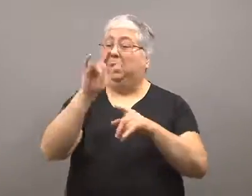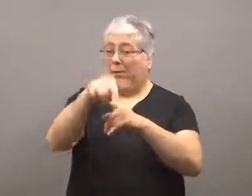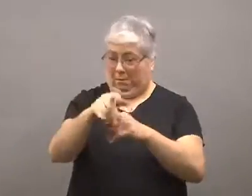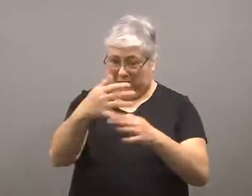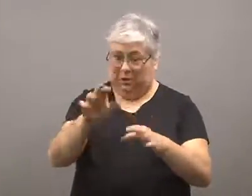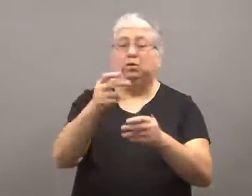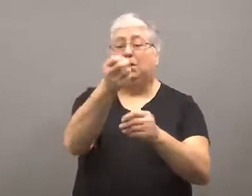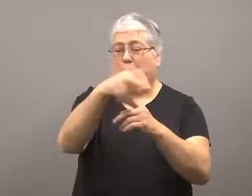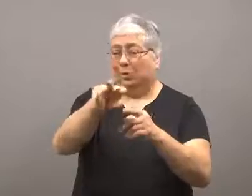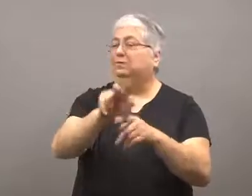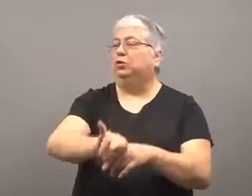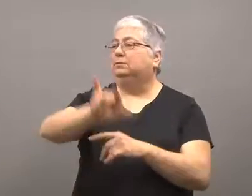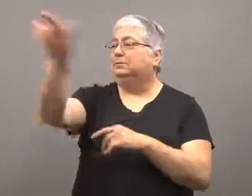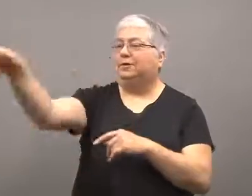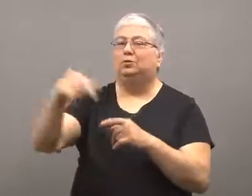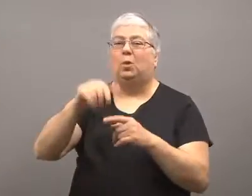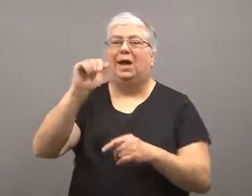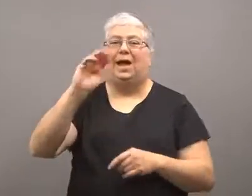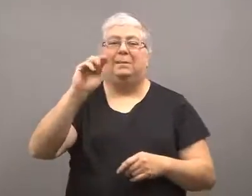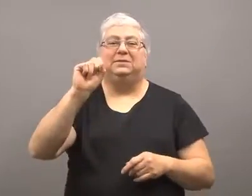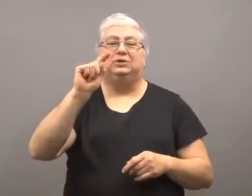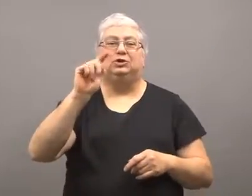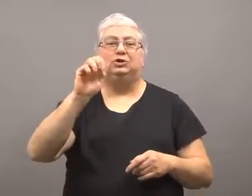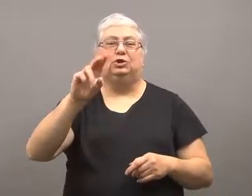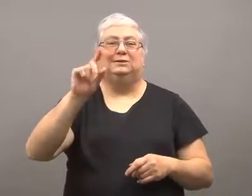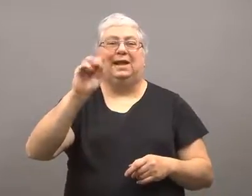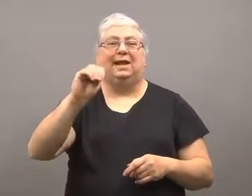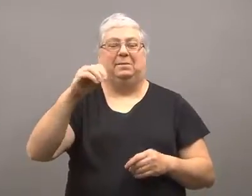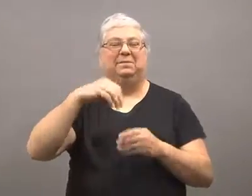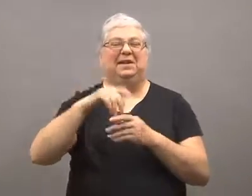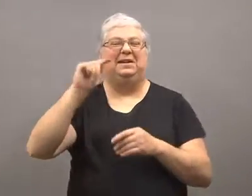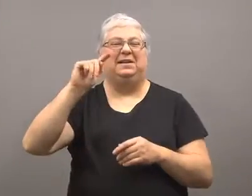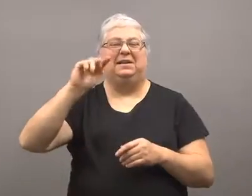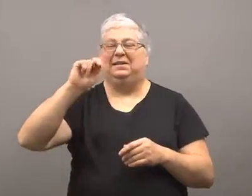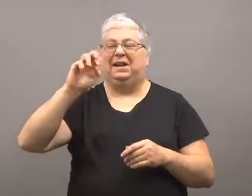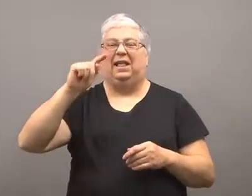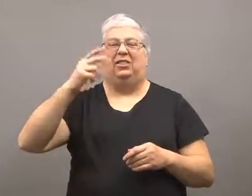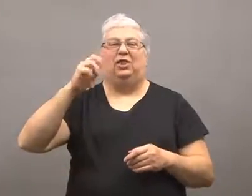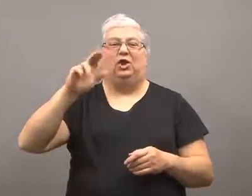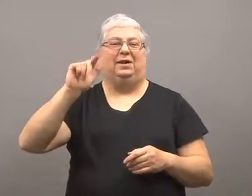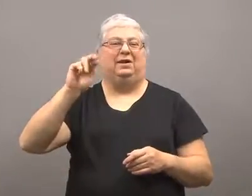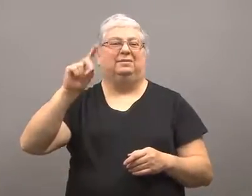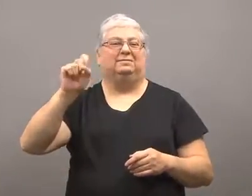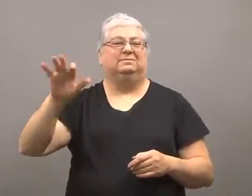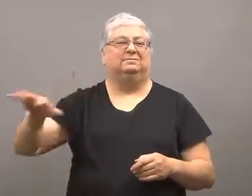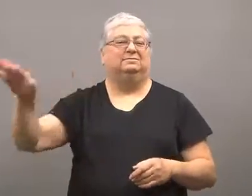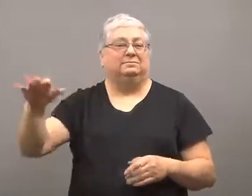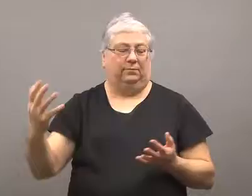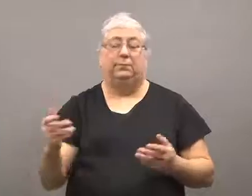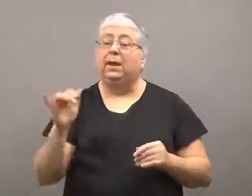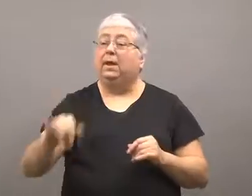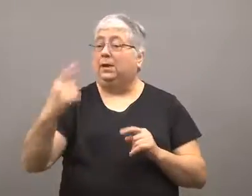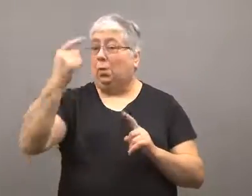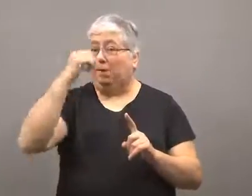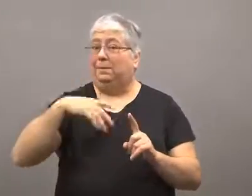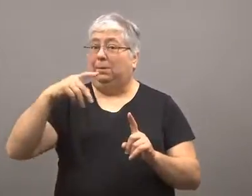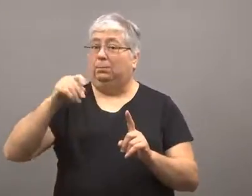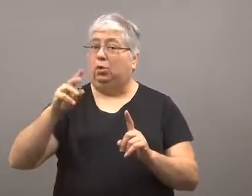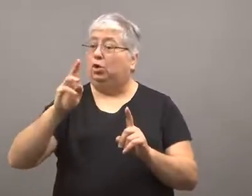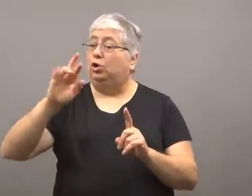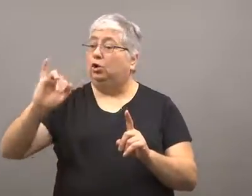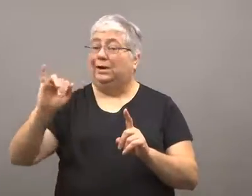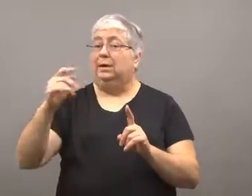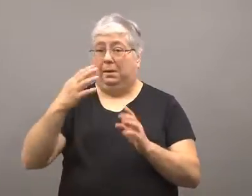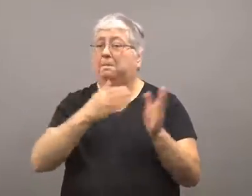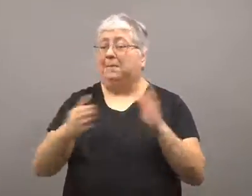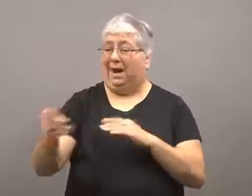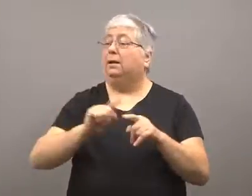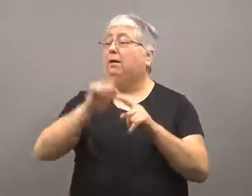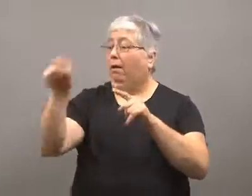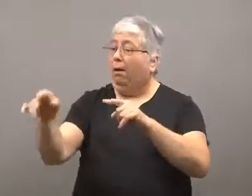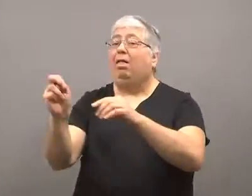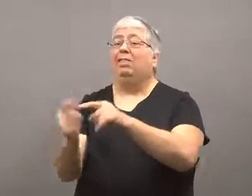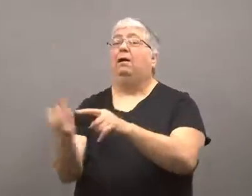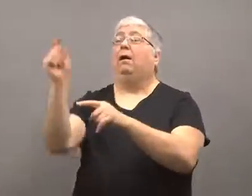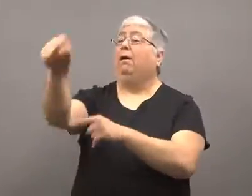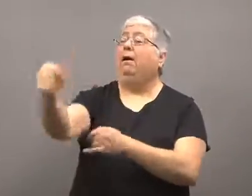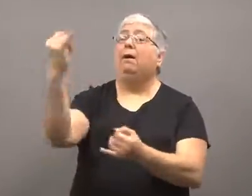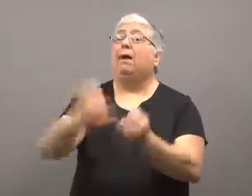Then they were to transfer planes and go to Amsterdam.